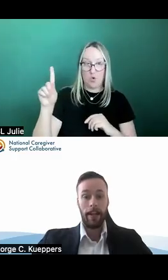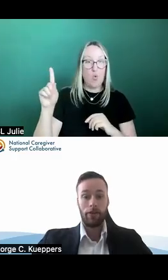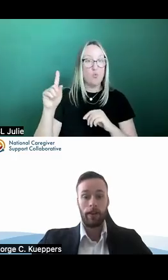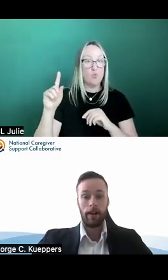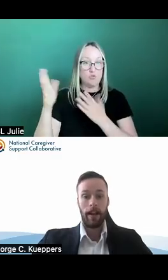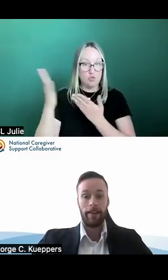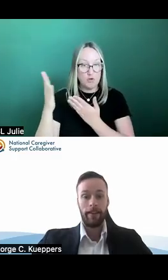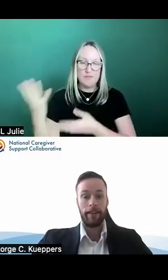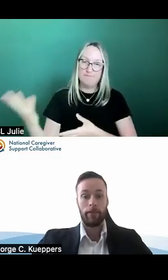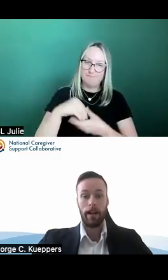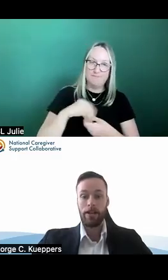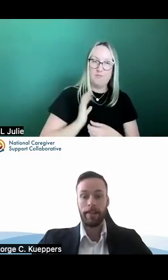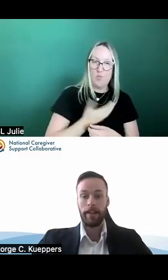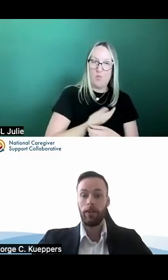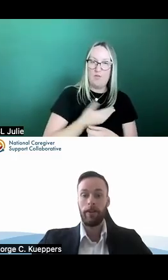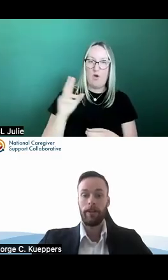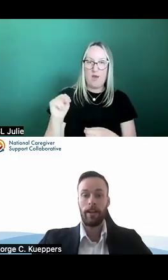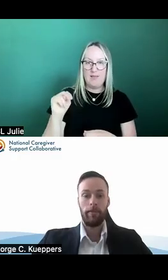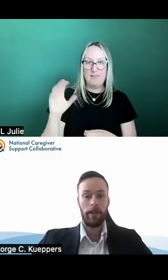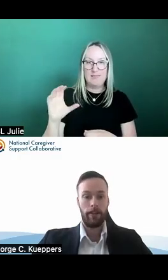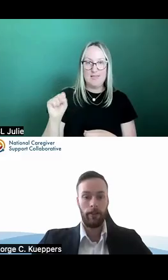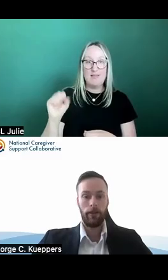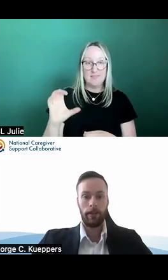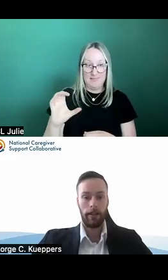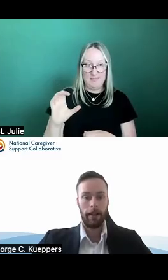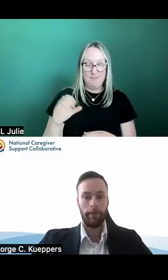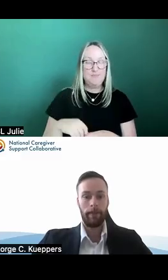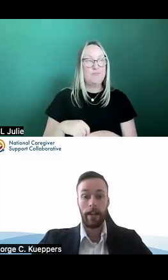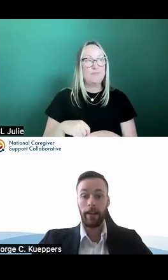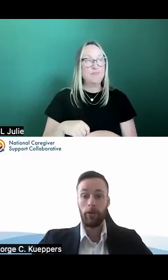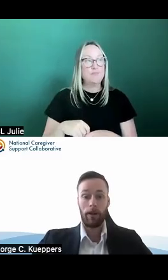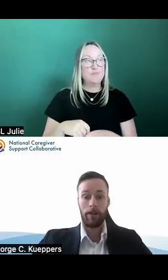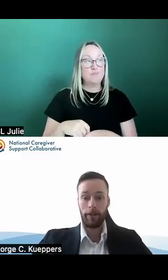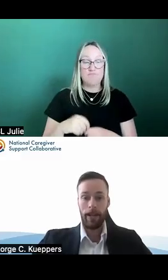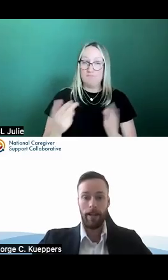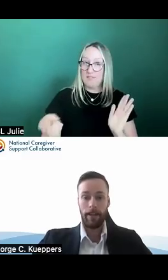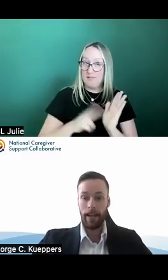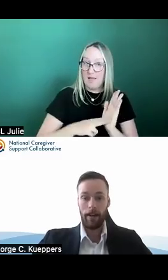engage with our NCSC project, including but not limited to, signing up to participate in the CARE